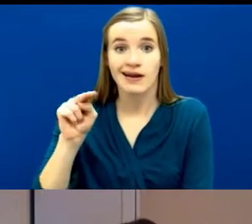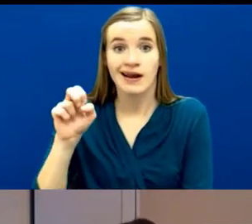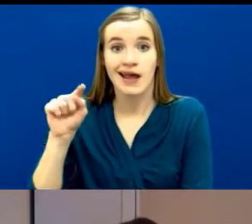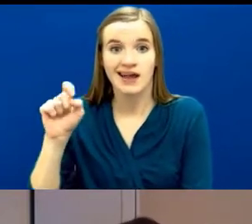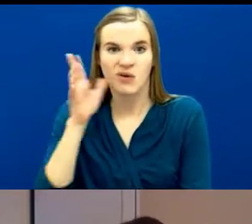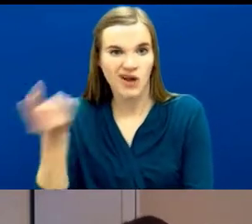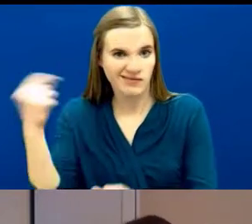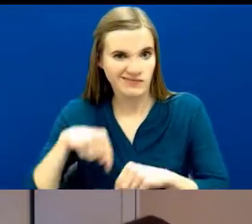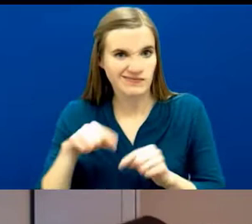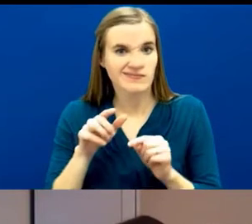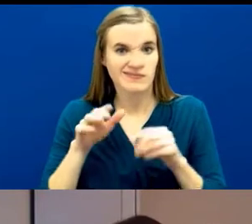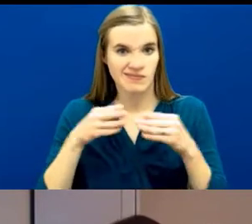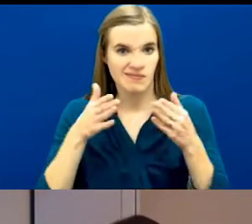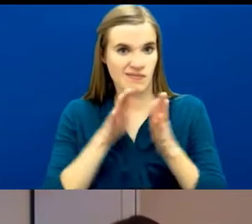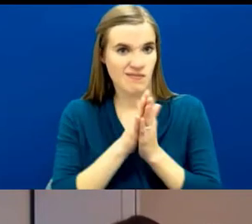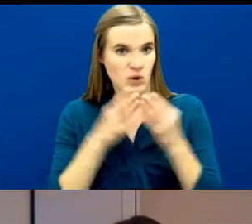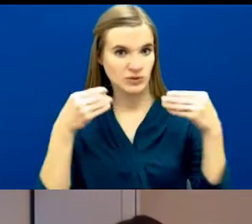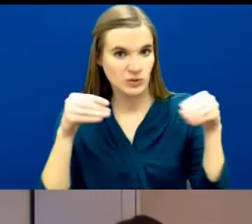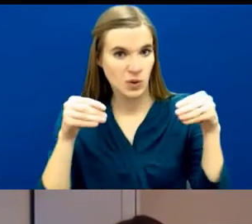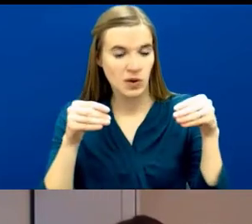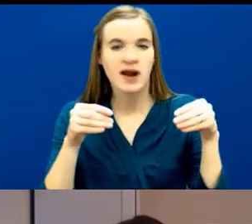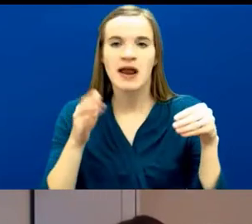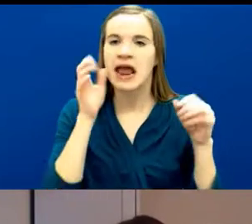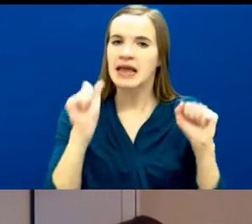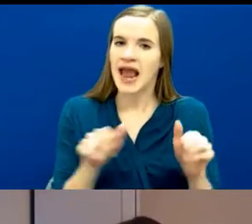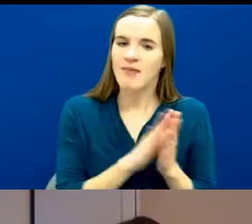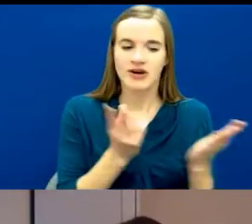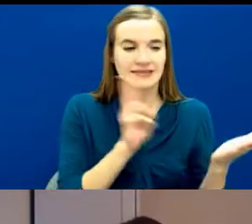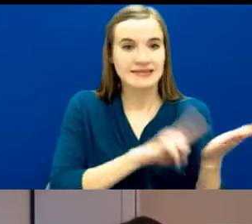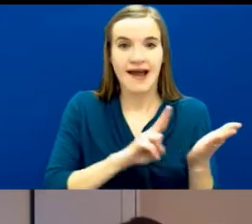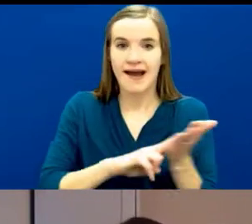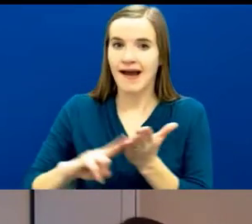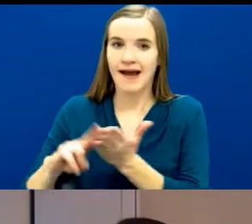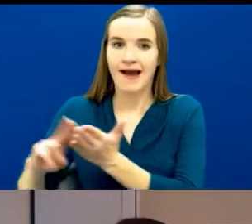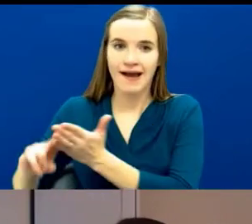sign copies that are ordered through our website at bookpeopleofmoscow.com [wind